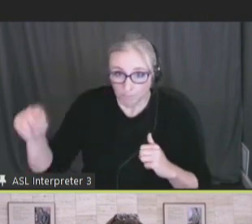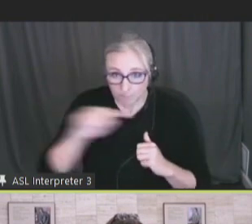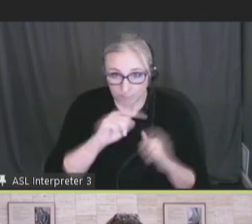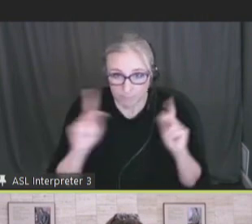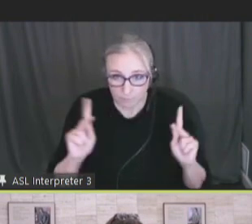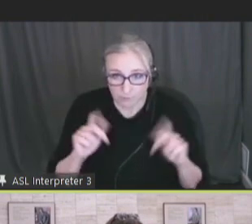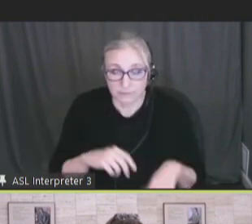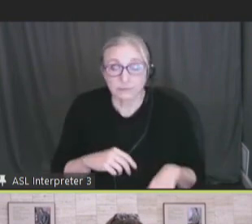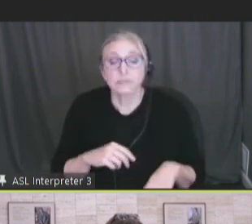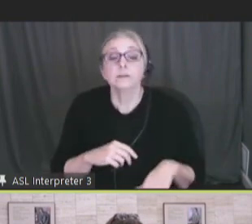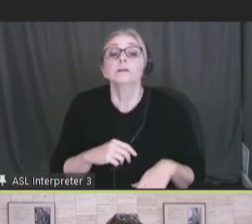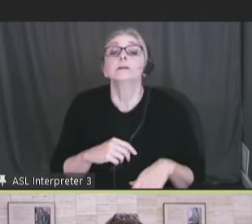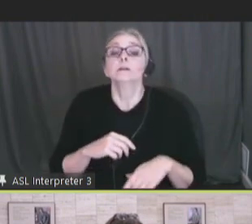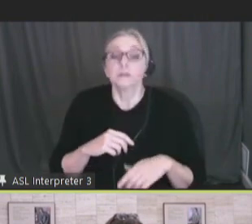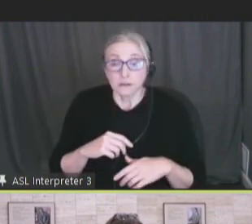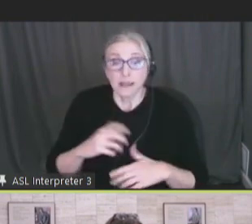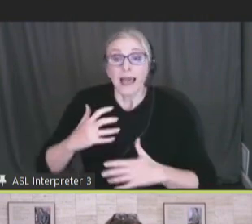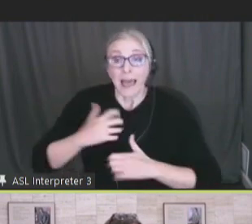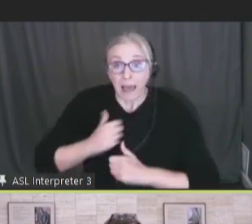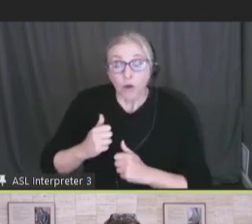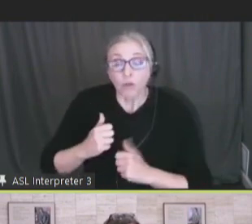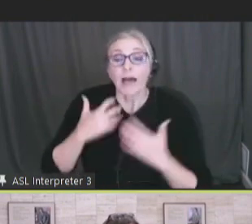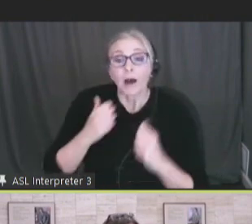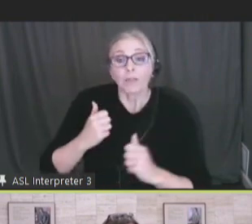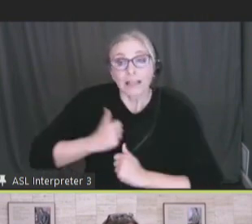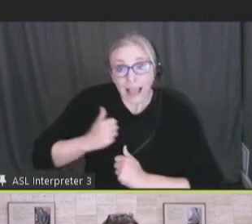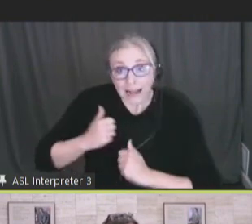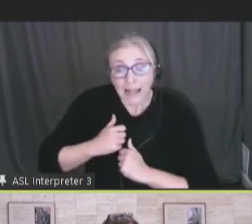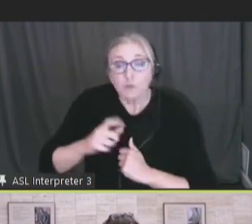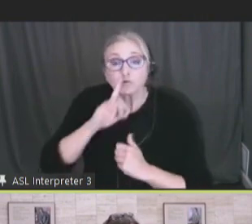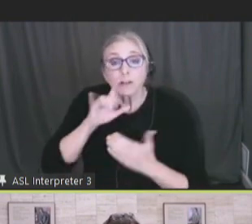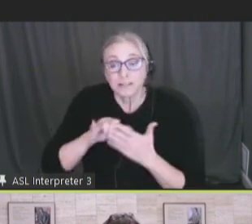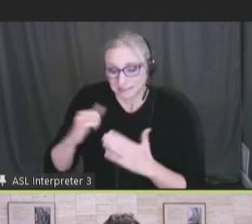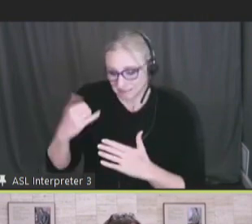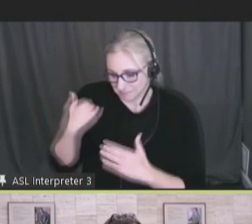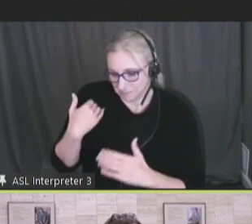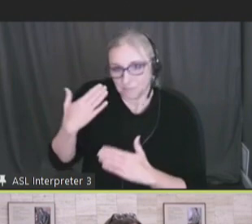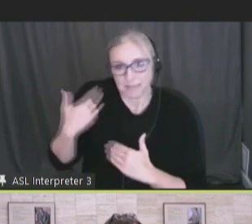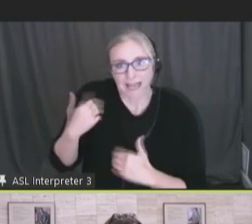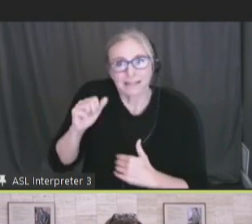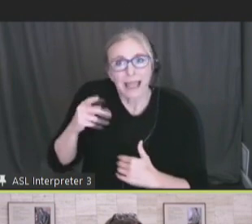In addition, following Health Canada's authorization of nirsevimab this past April, NACI